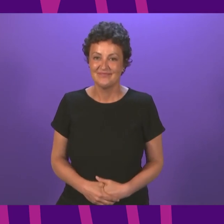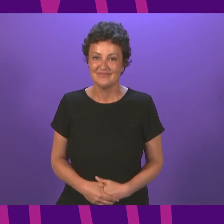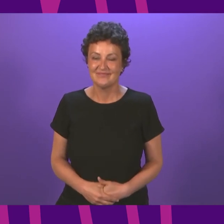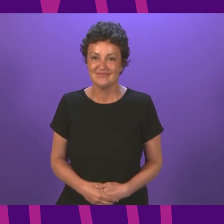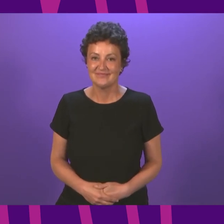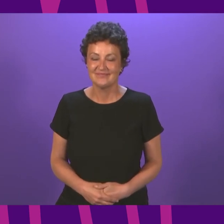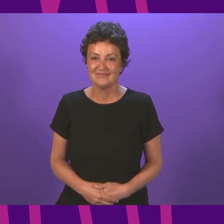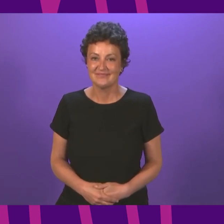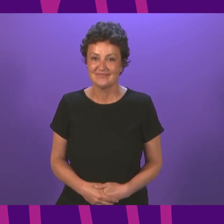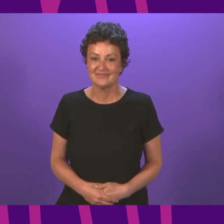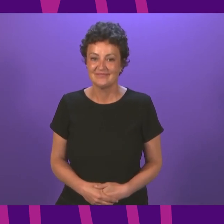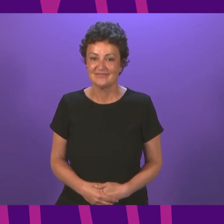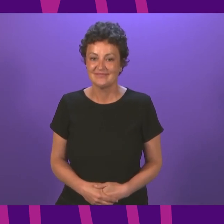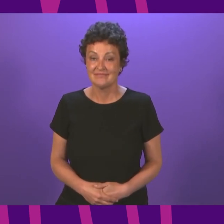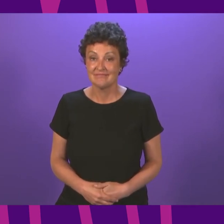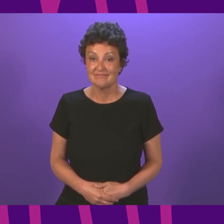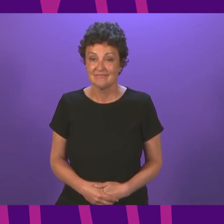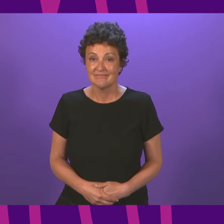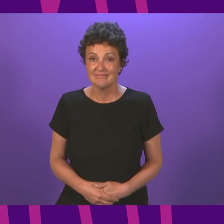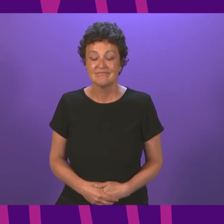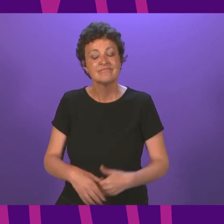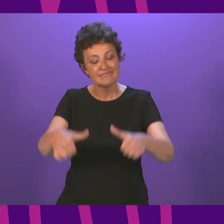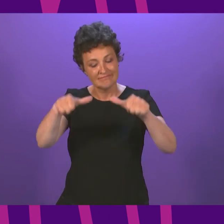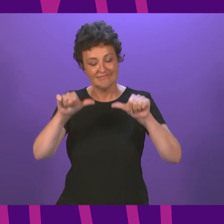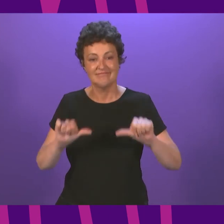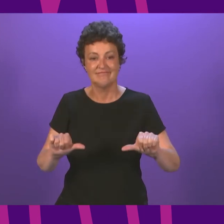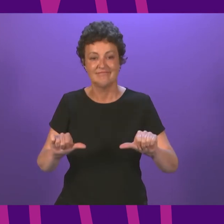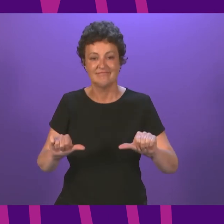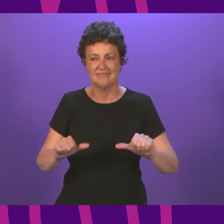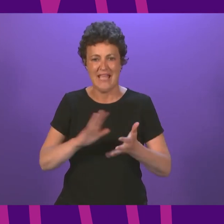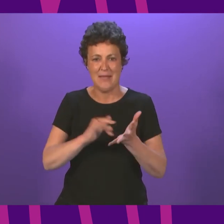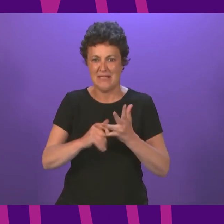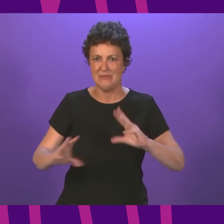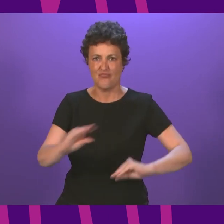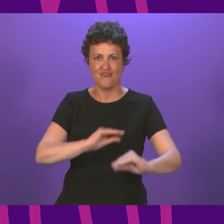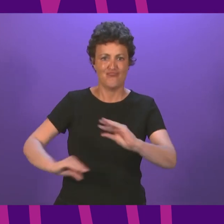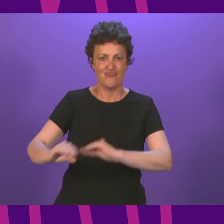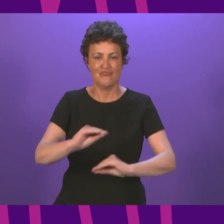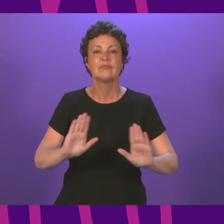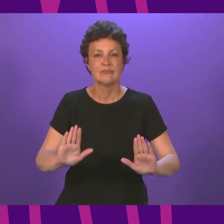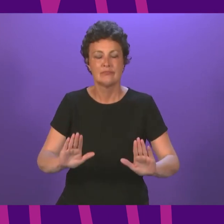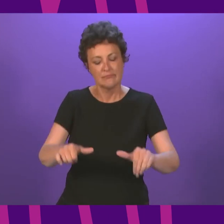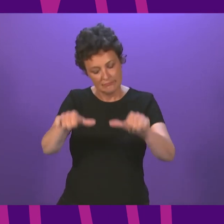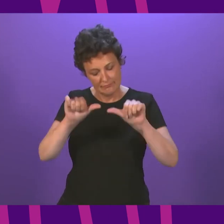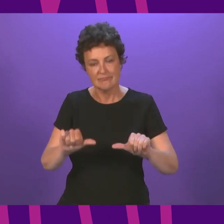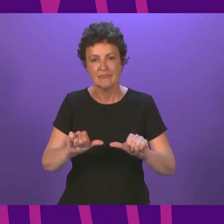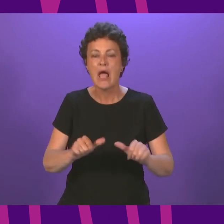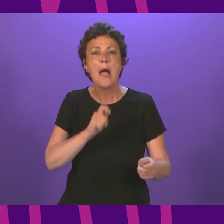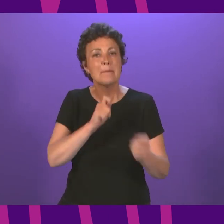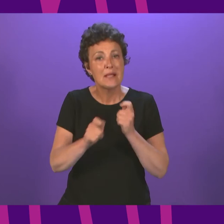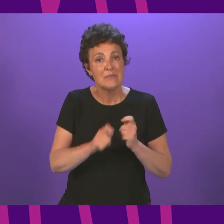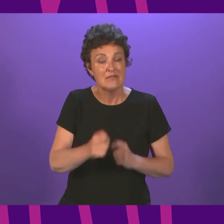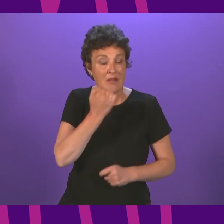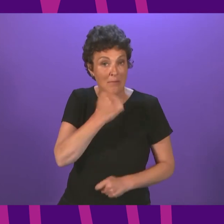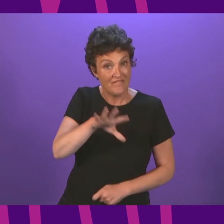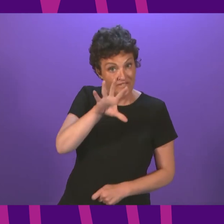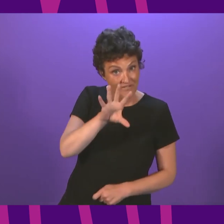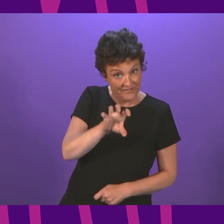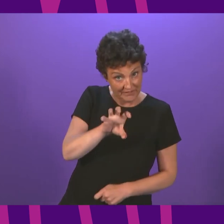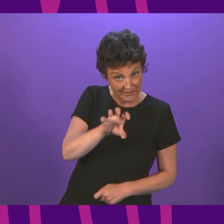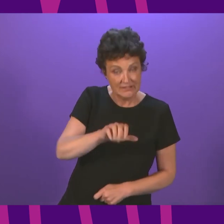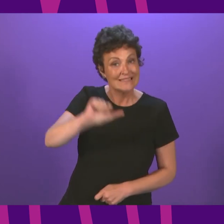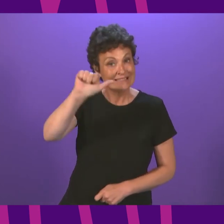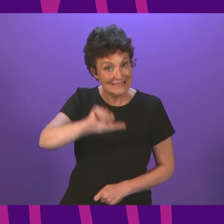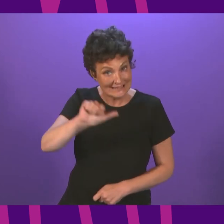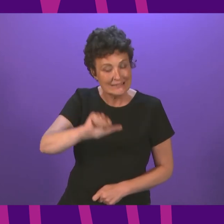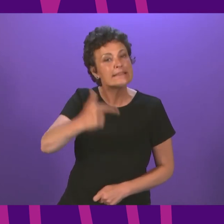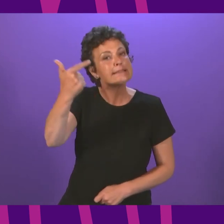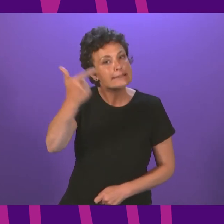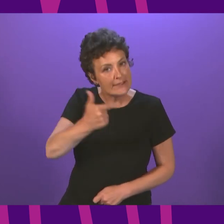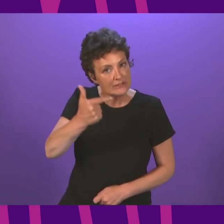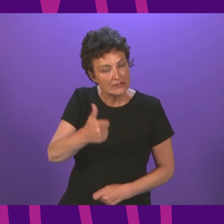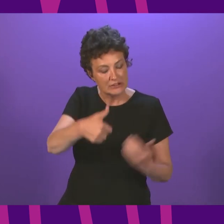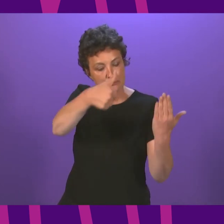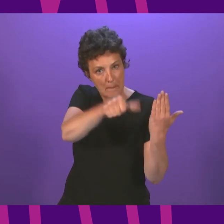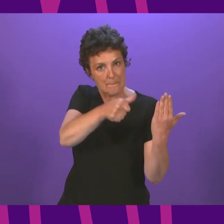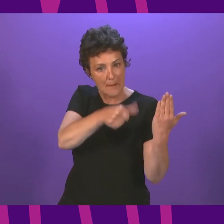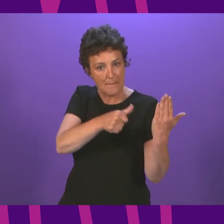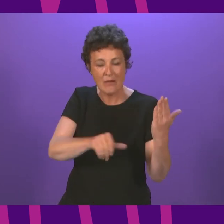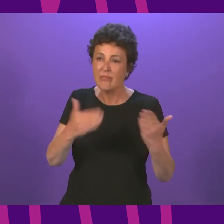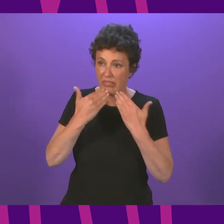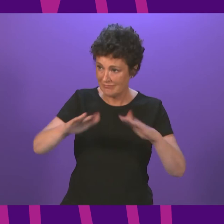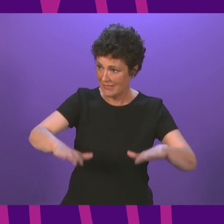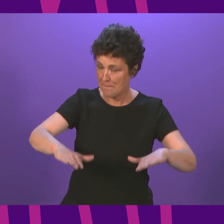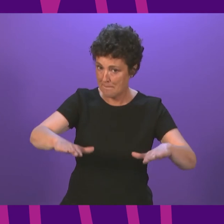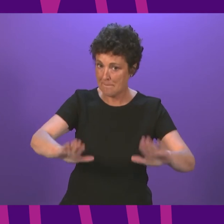personal regret to me that I am not able to be at his funeral this afternoon, although